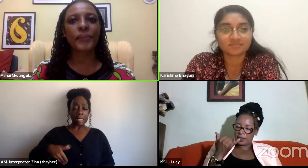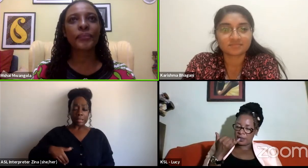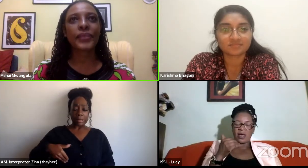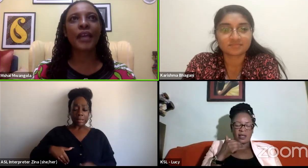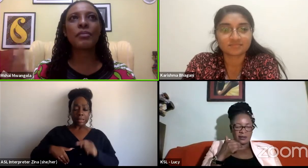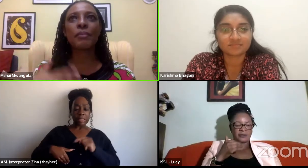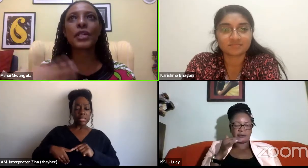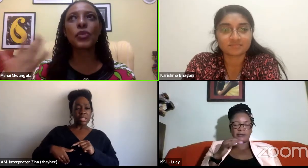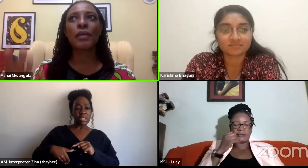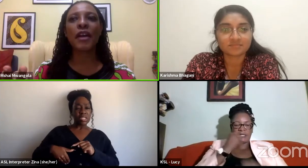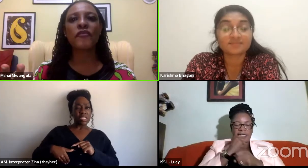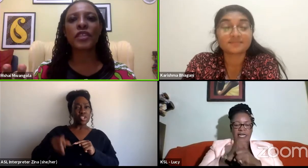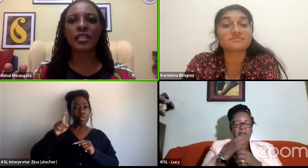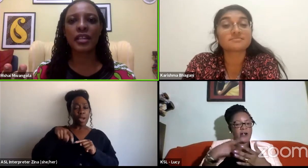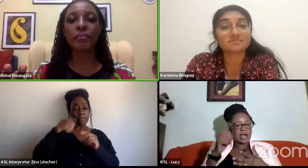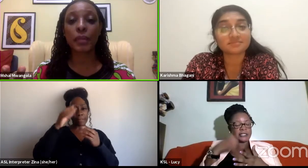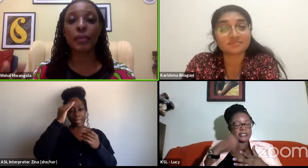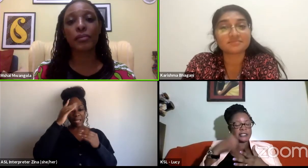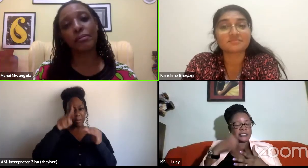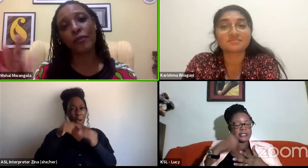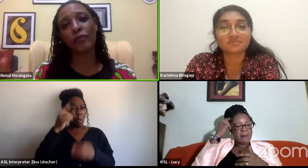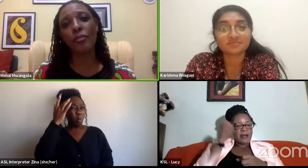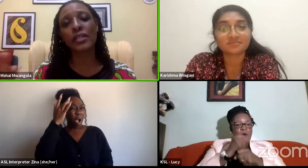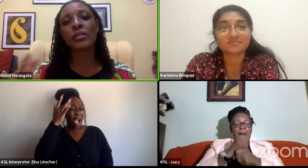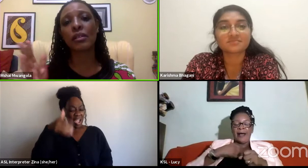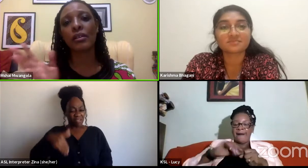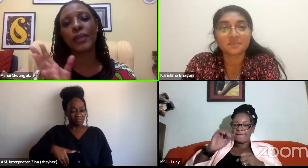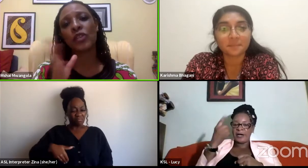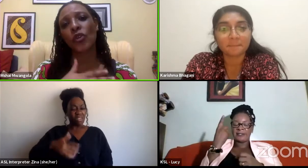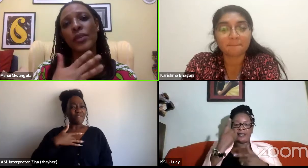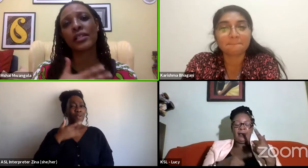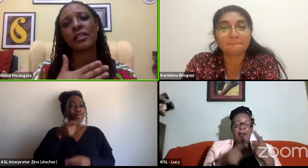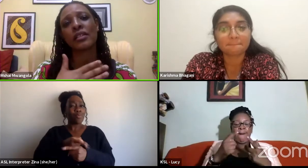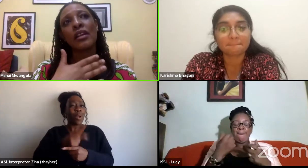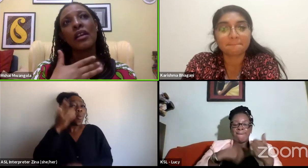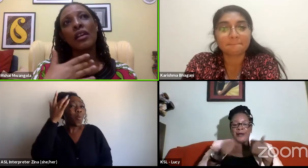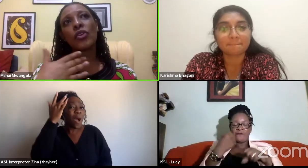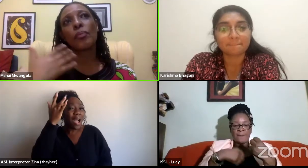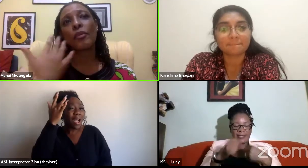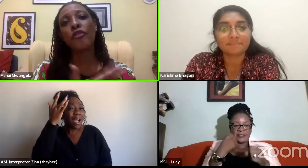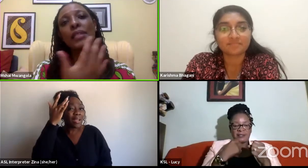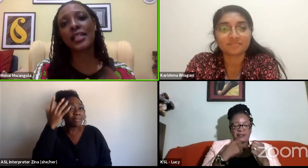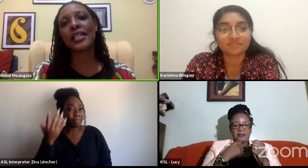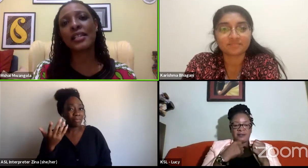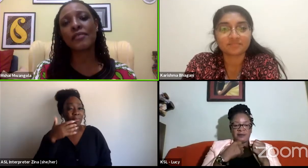I remember doing my first year paper performance. At Northwestern, your performance studies,